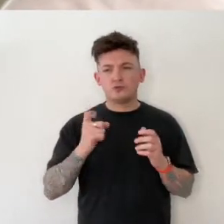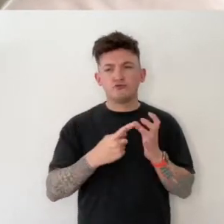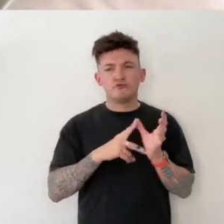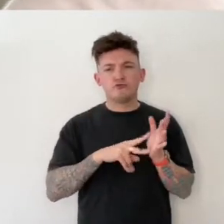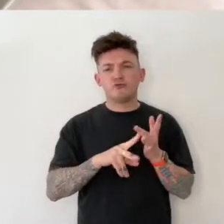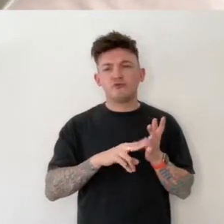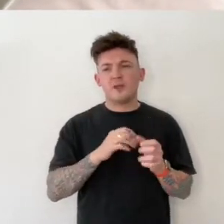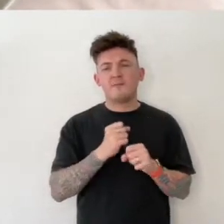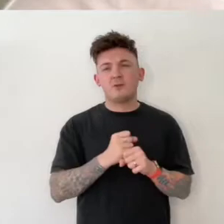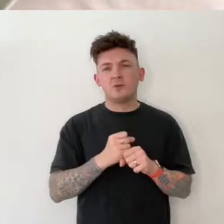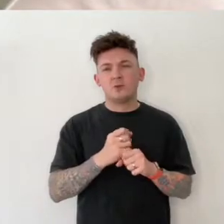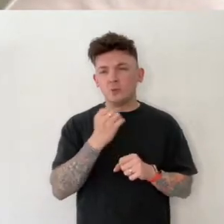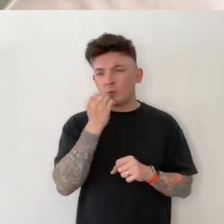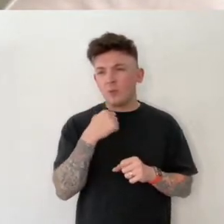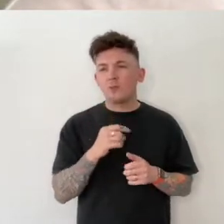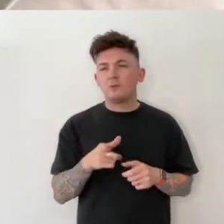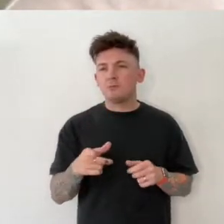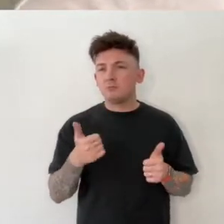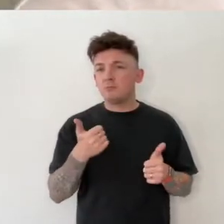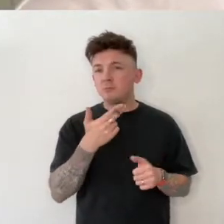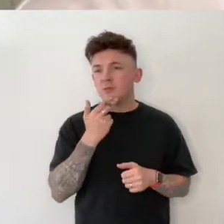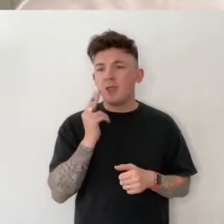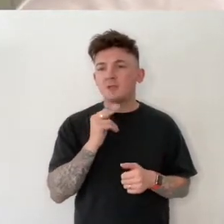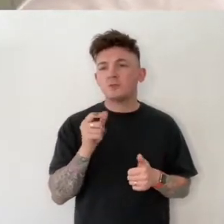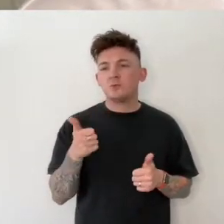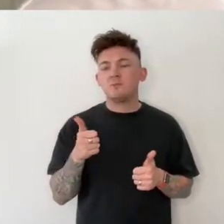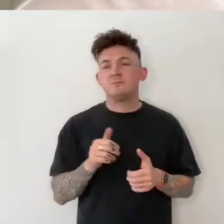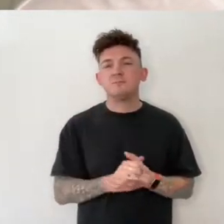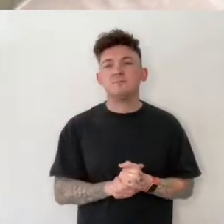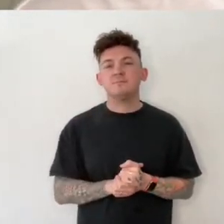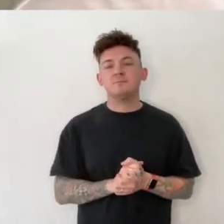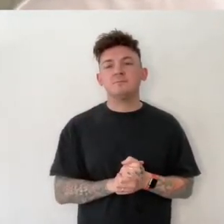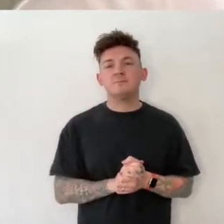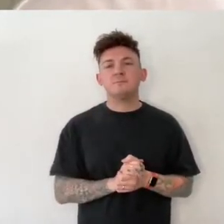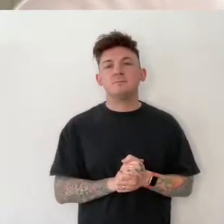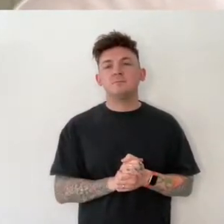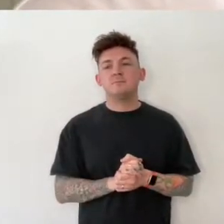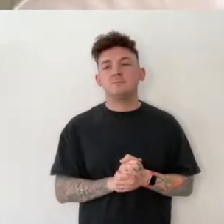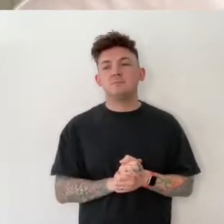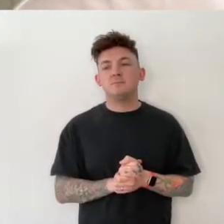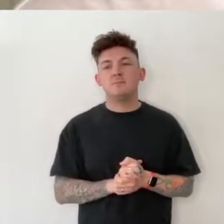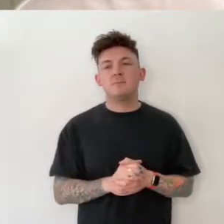quite a quite a nice one. i've got another one of these and i would just go into there